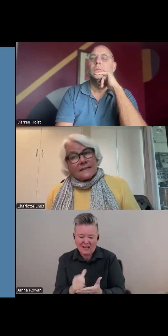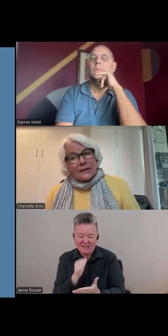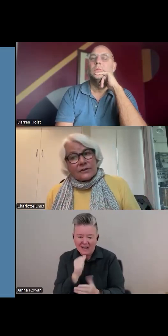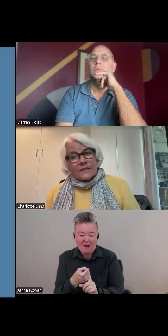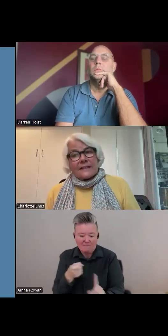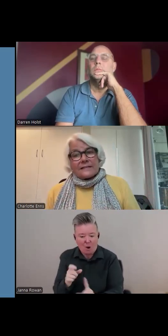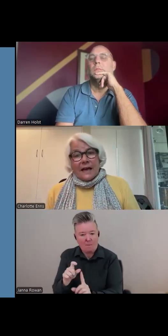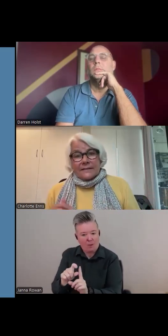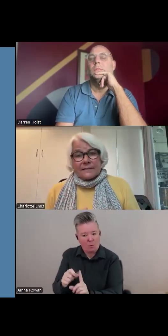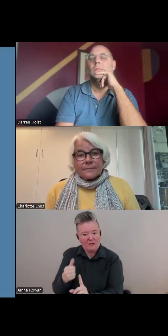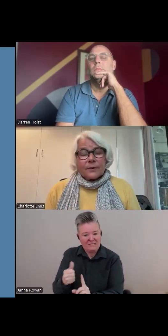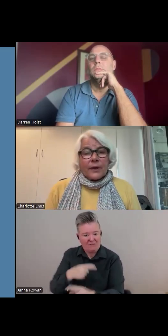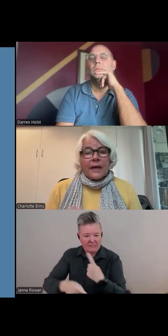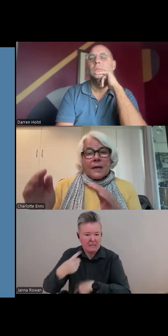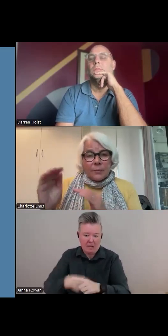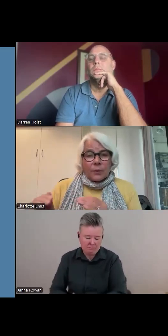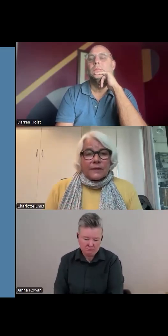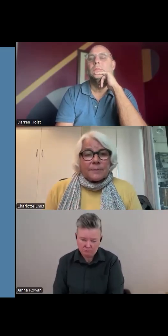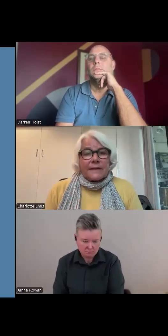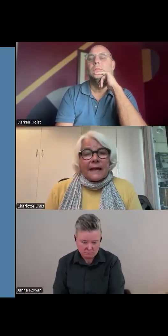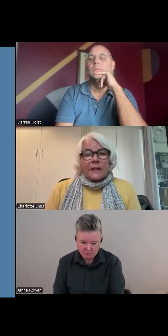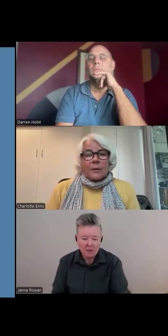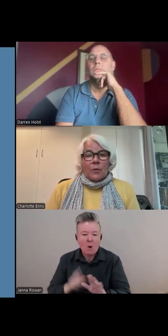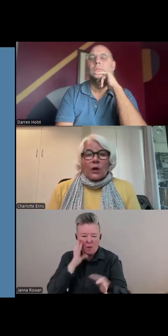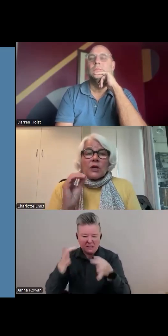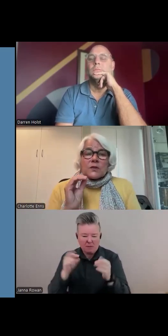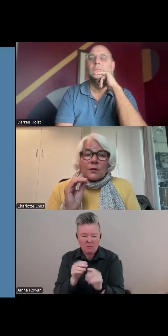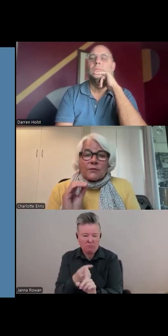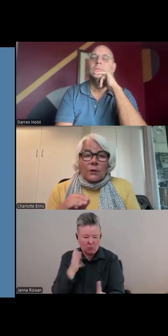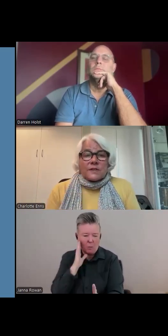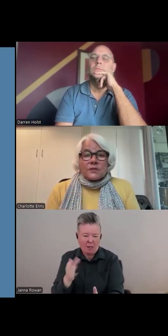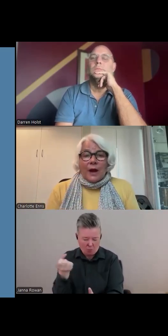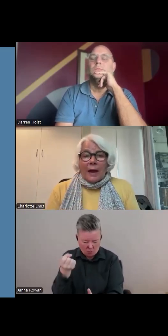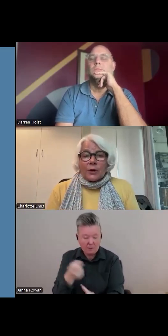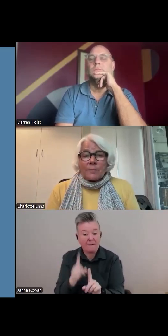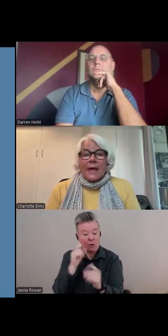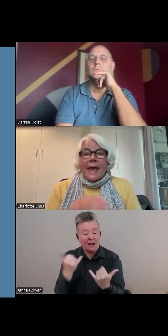understand the signs. Okay. But we'll explain that a little bit more. So the focus is grammar.